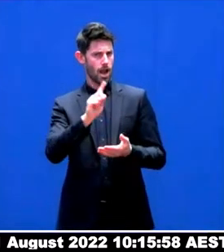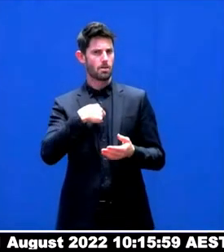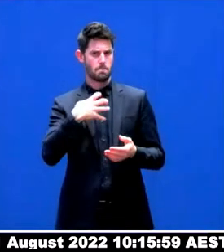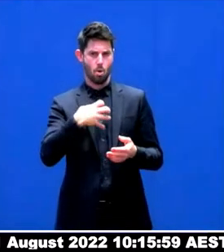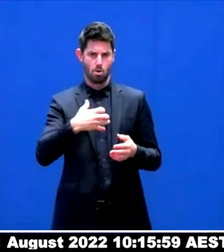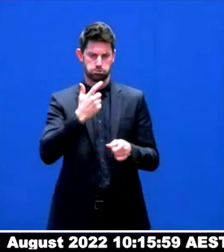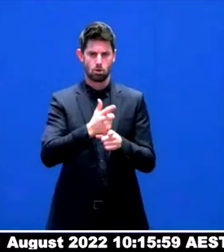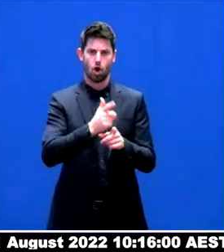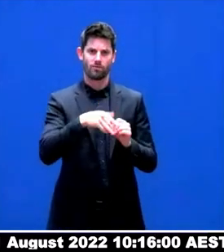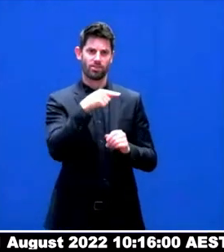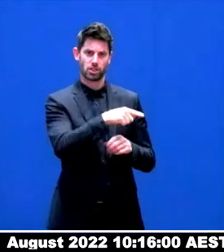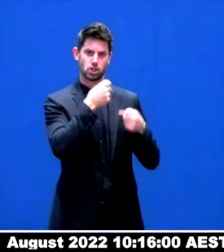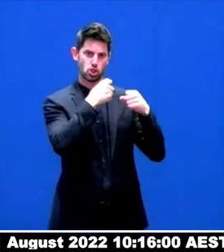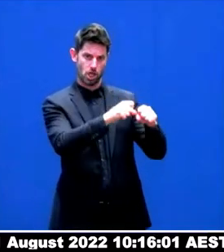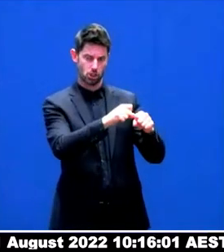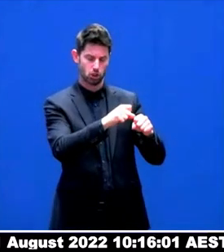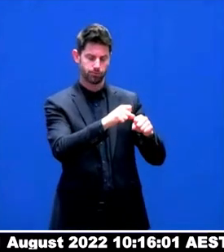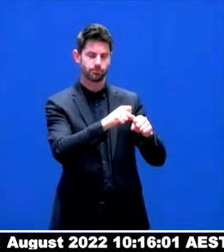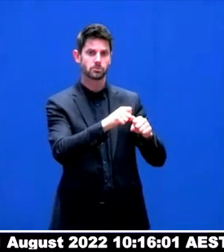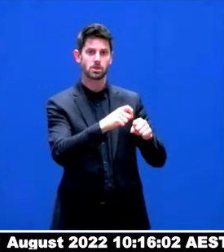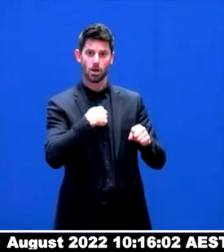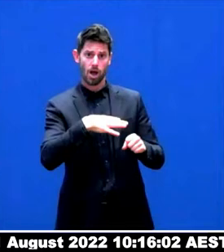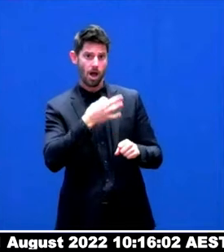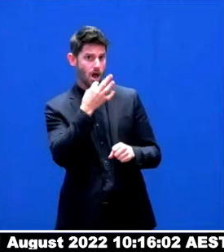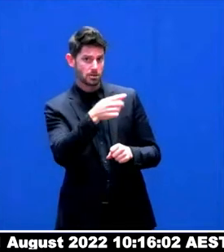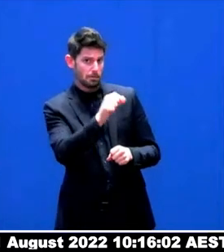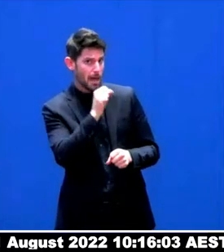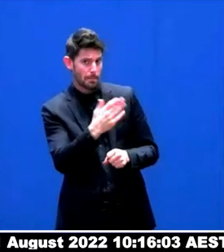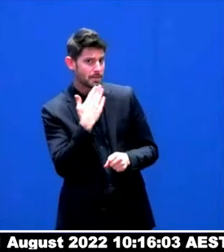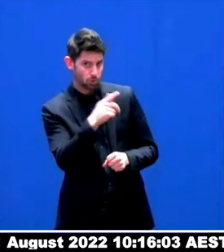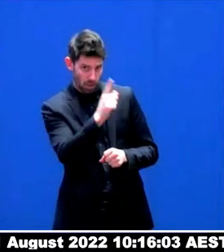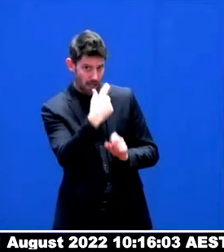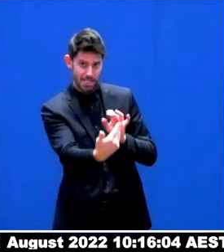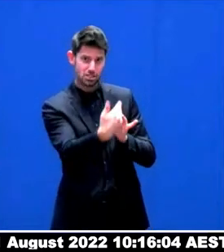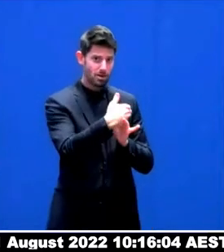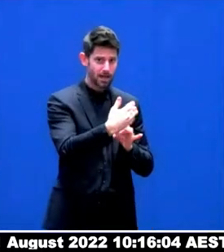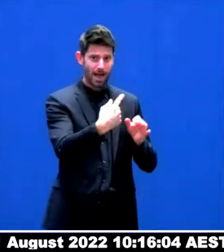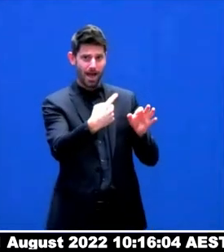I want to start, though, to ask whether - and, Mr Flavel, feel free to jump in to answer any of these questions.